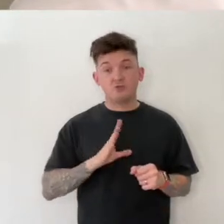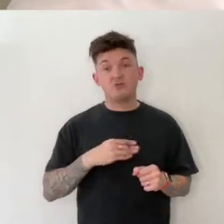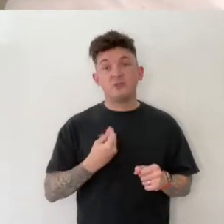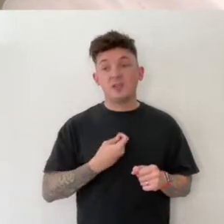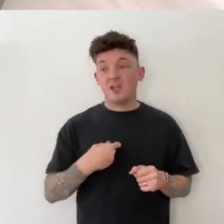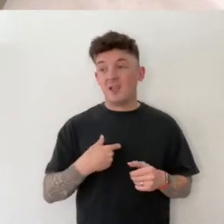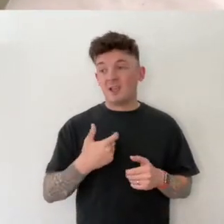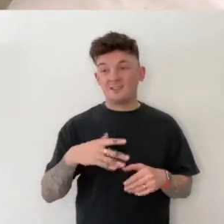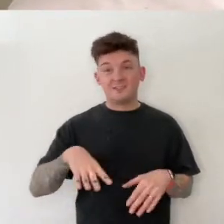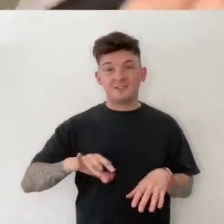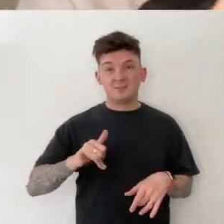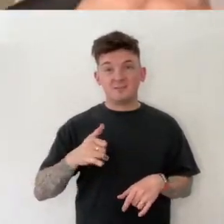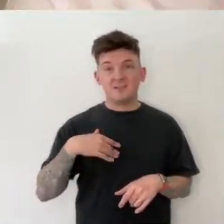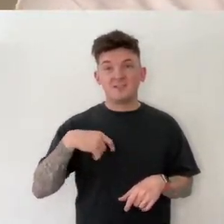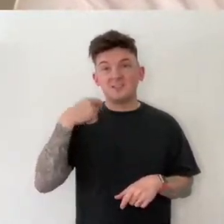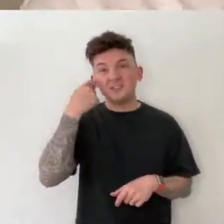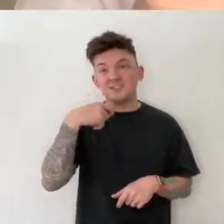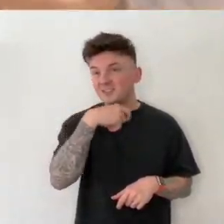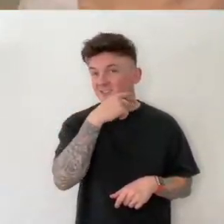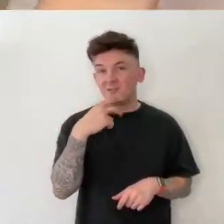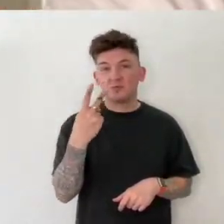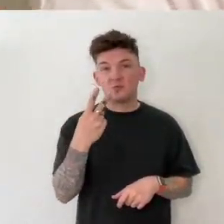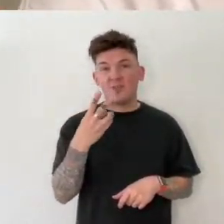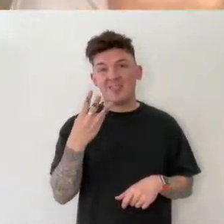three times a day